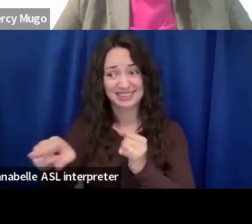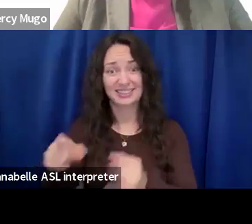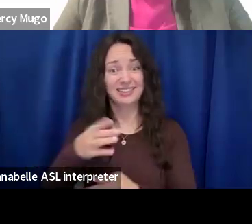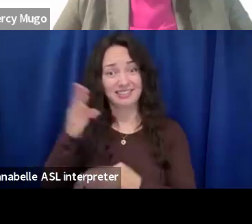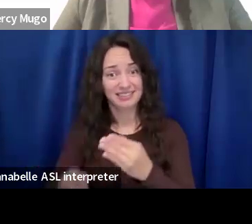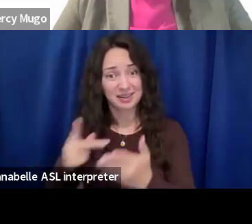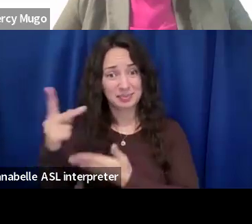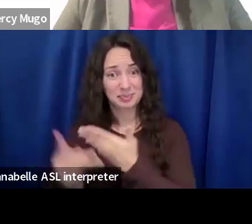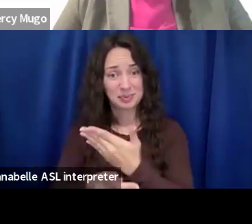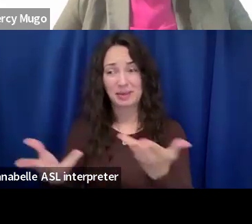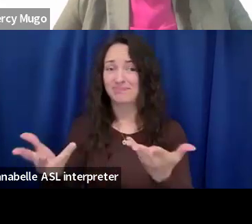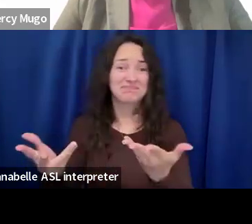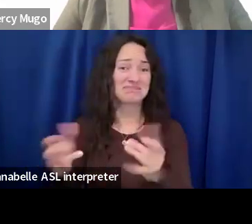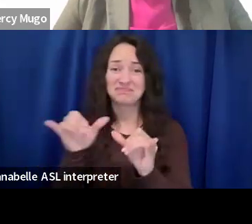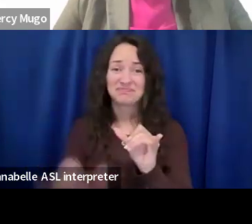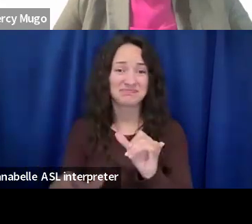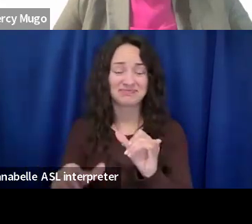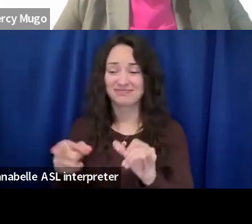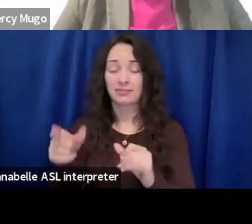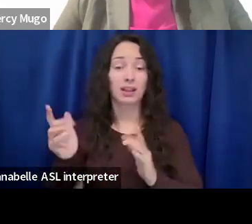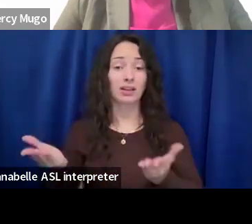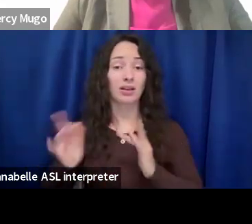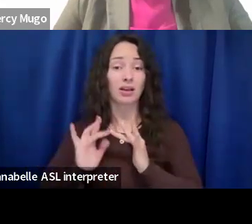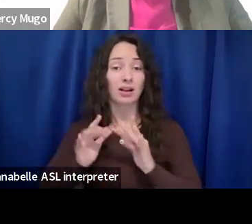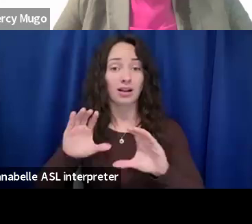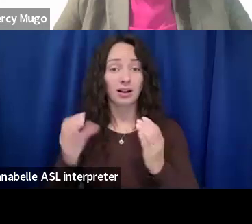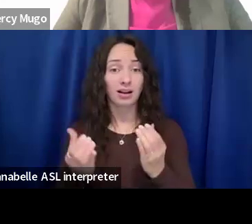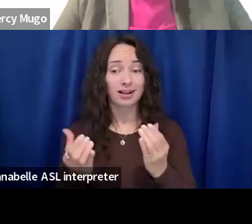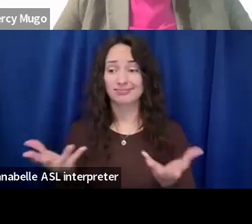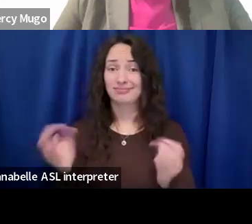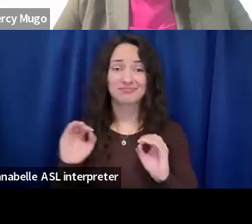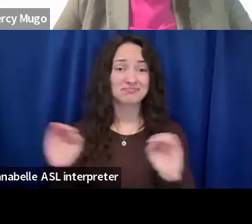because we don't have any online classes for them to actually complete the program.